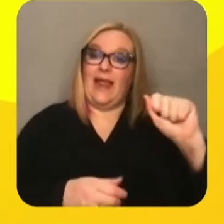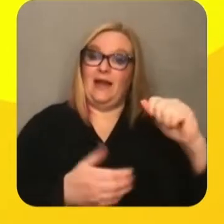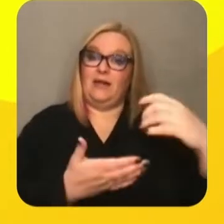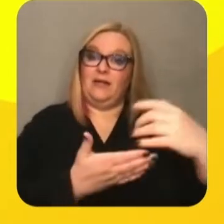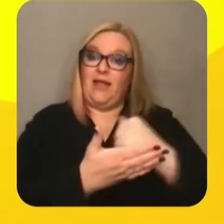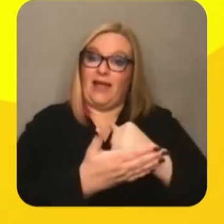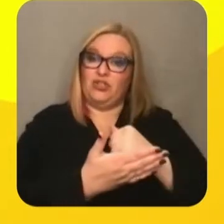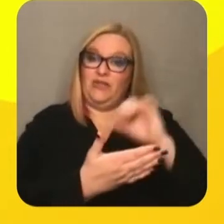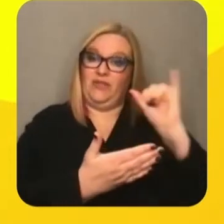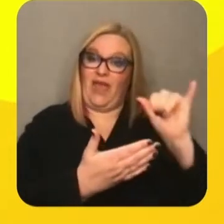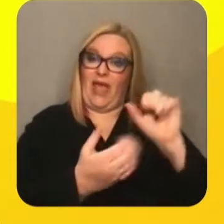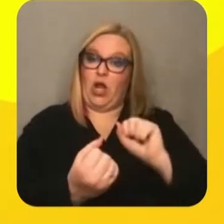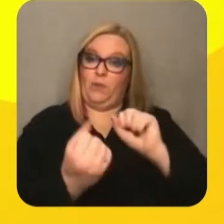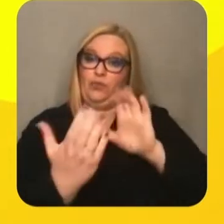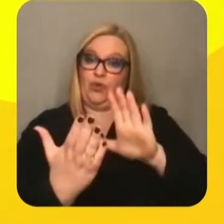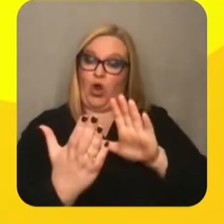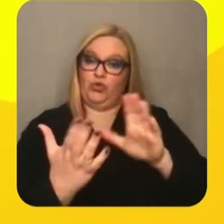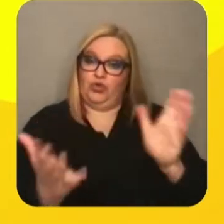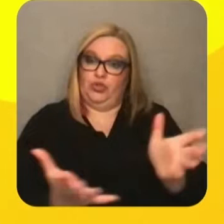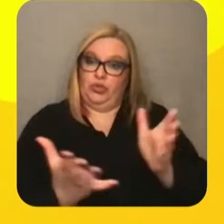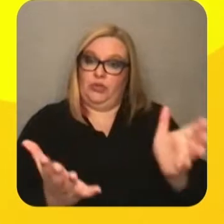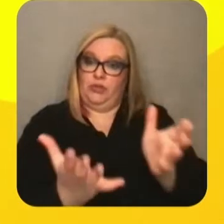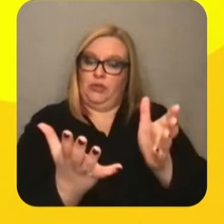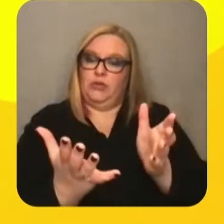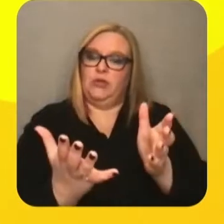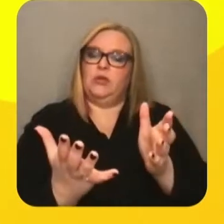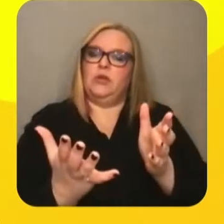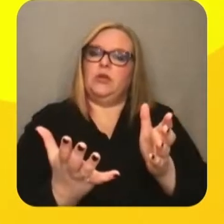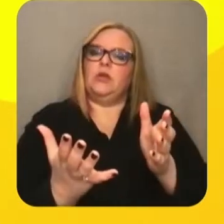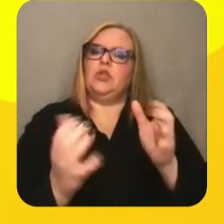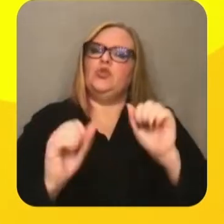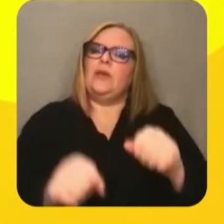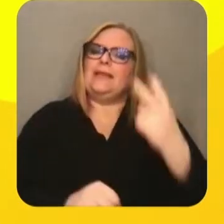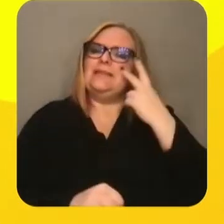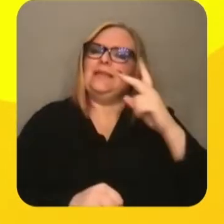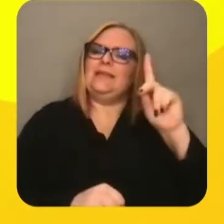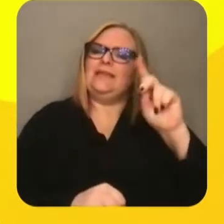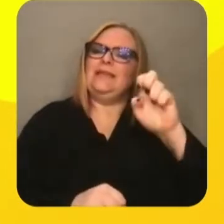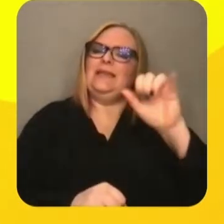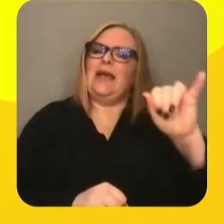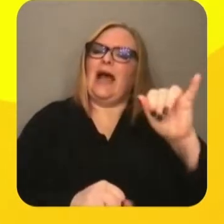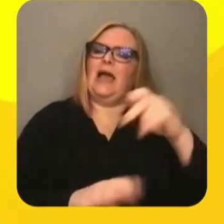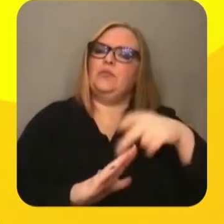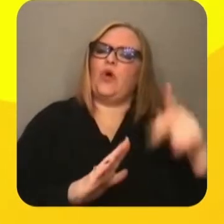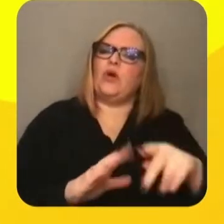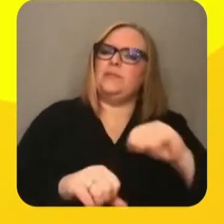You would see that our DEI program is influenced by our findings includes